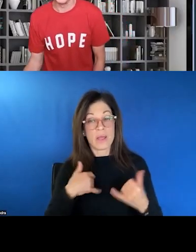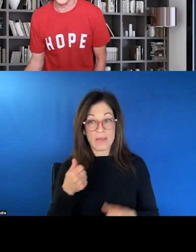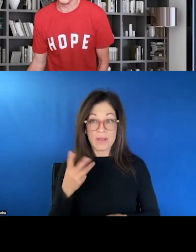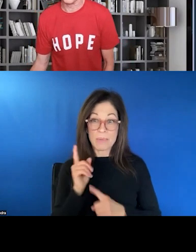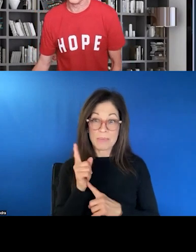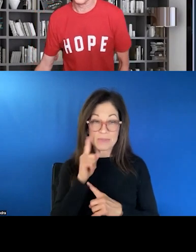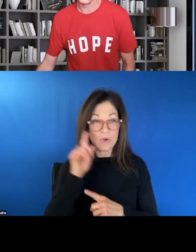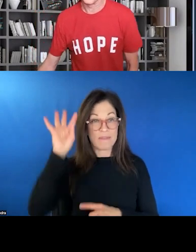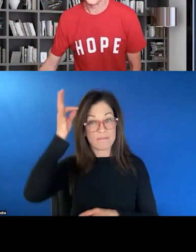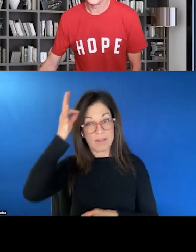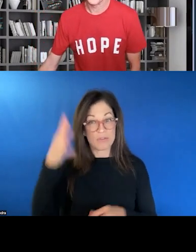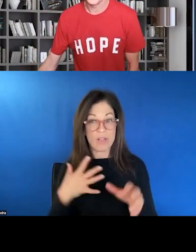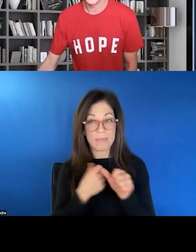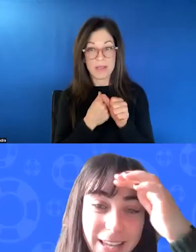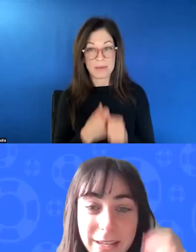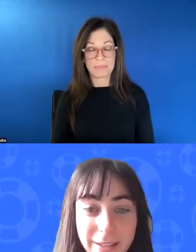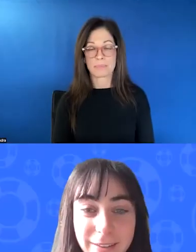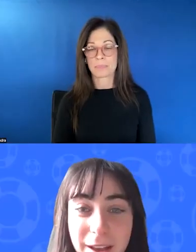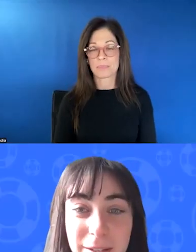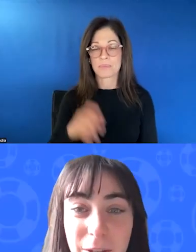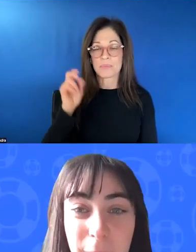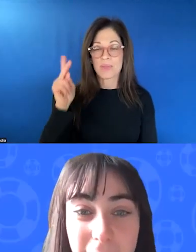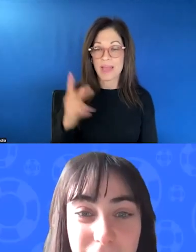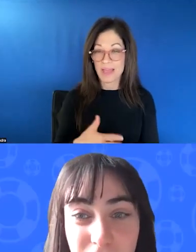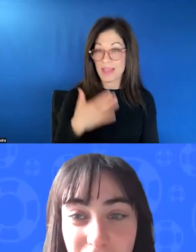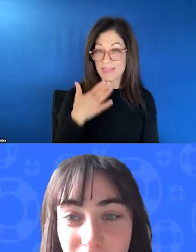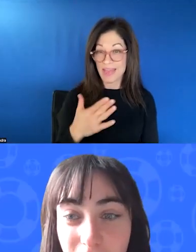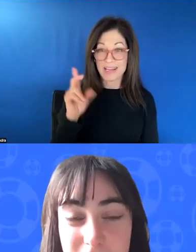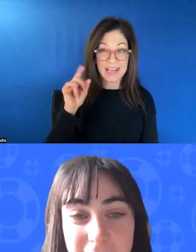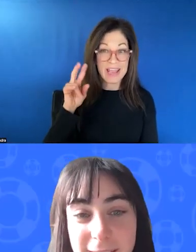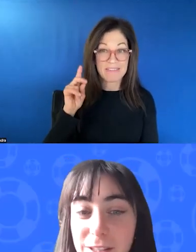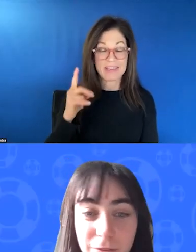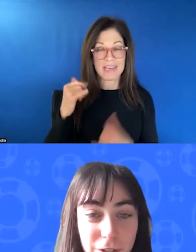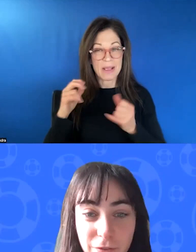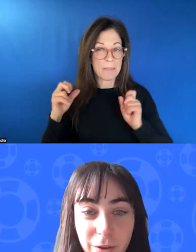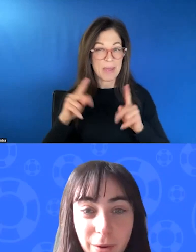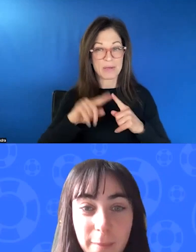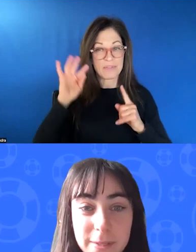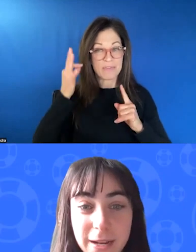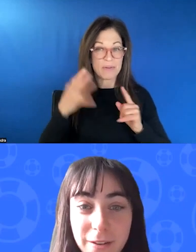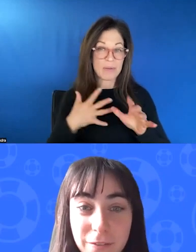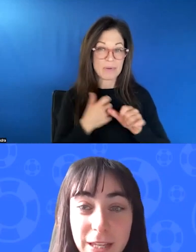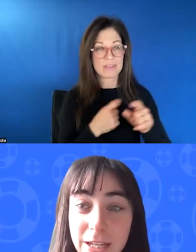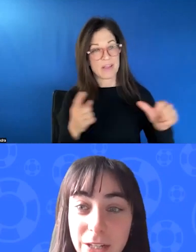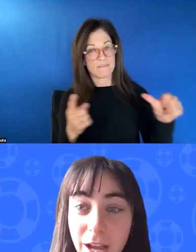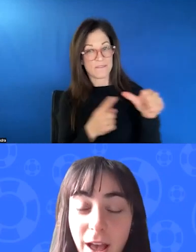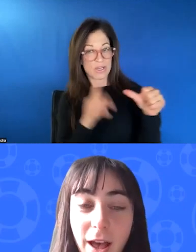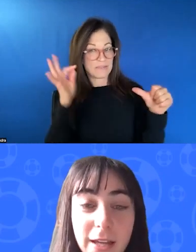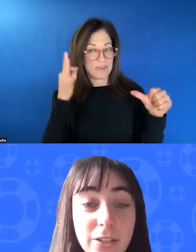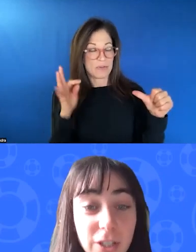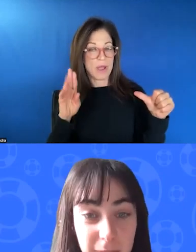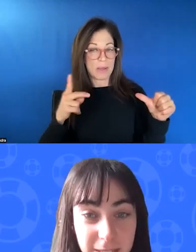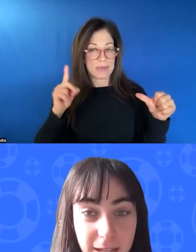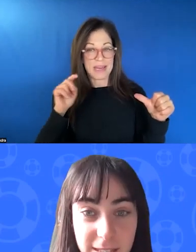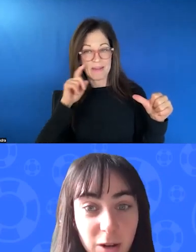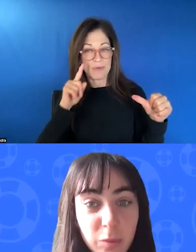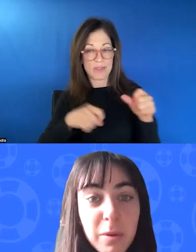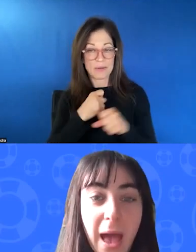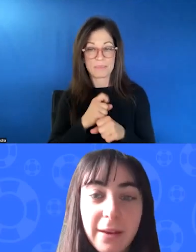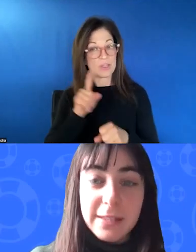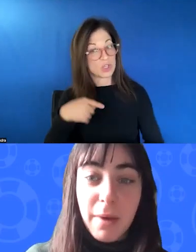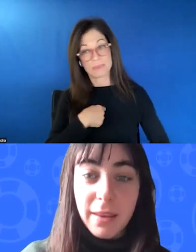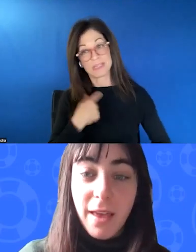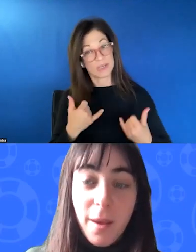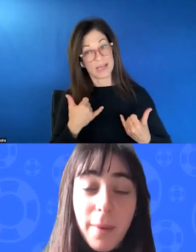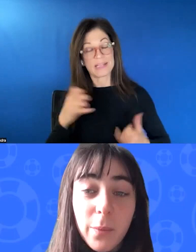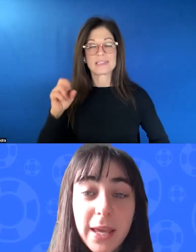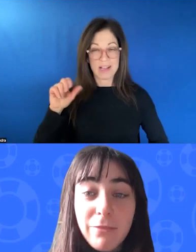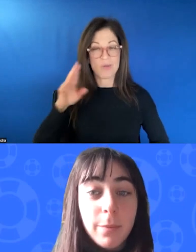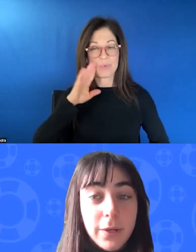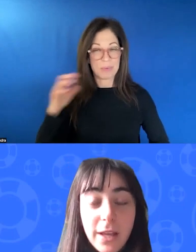YEAH. THIS IS OUR FIRST UPDATE FOR THE YEAR. WE CAN REPORT